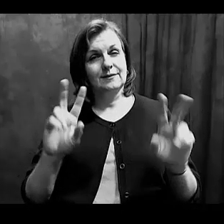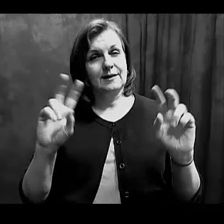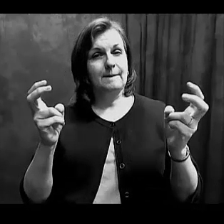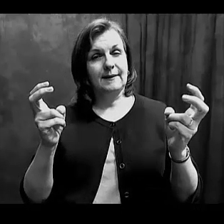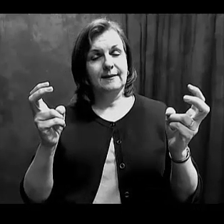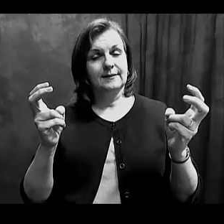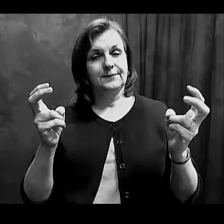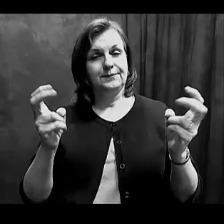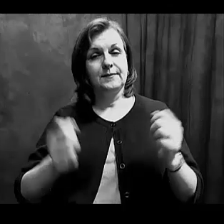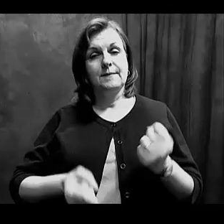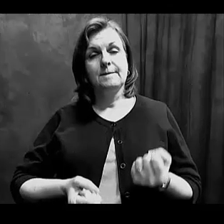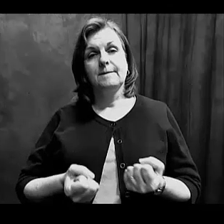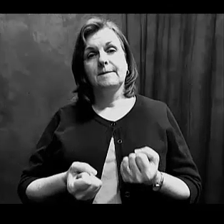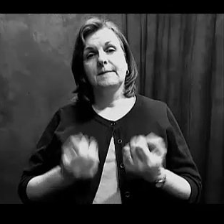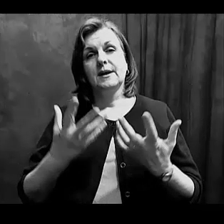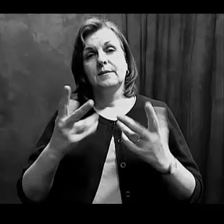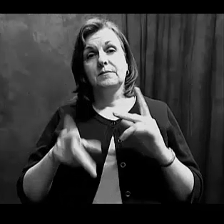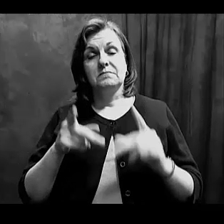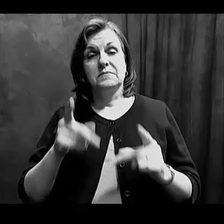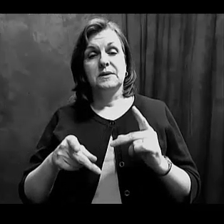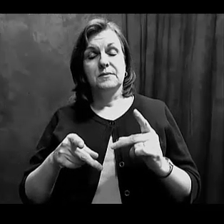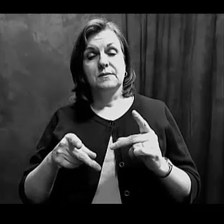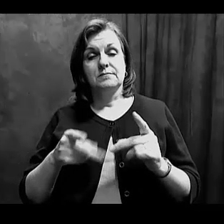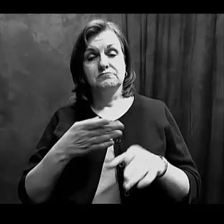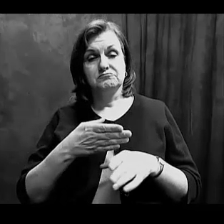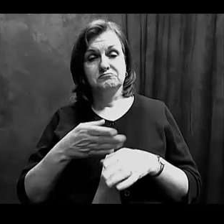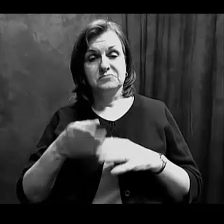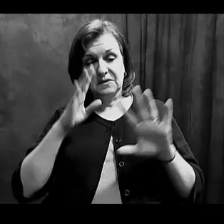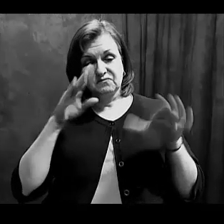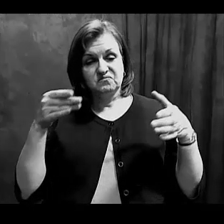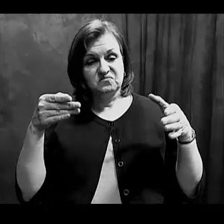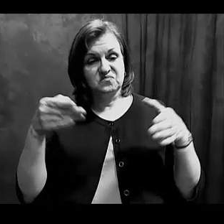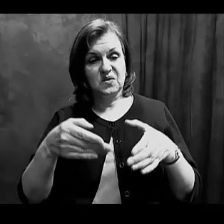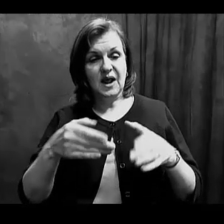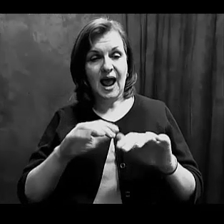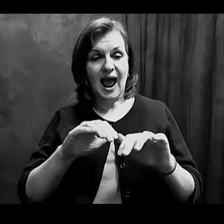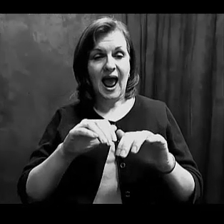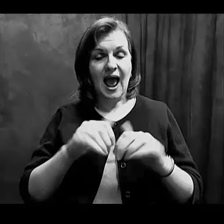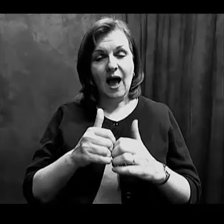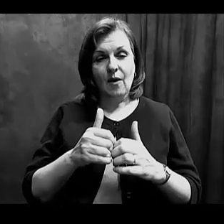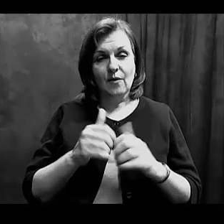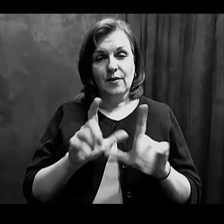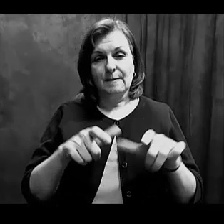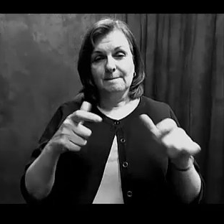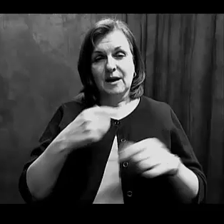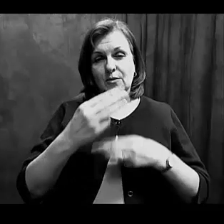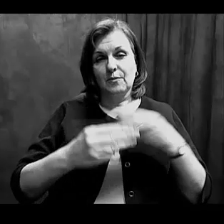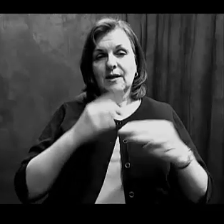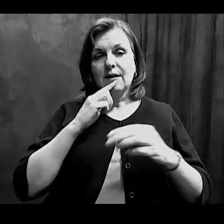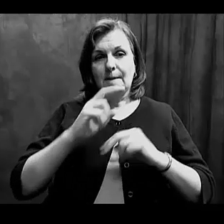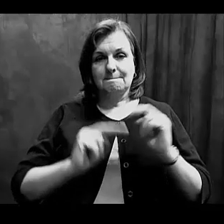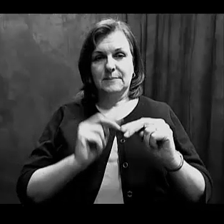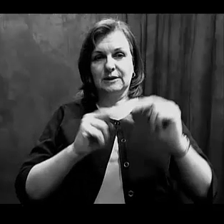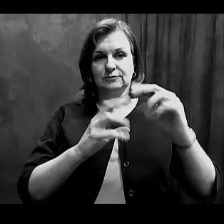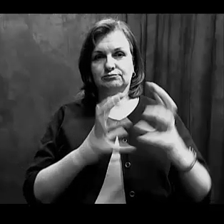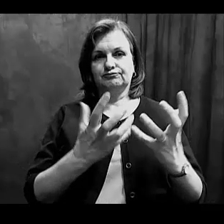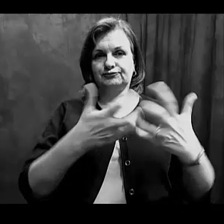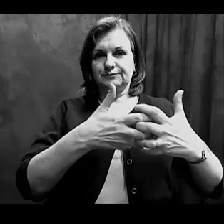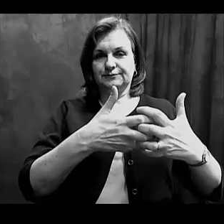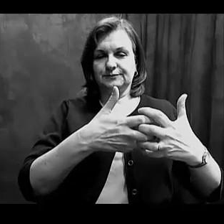topic many folks are interested primarily in how the macromolecules are formed